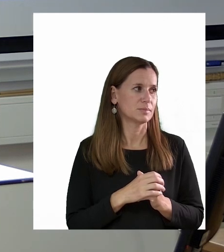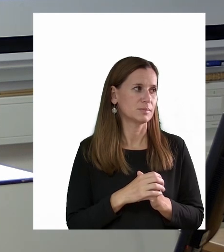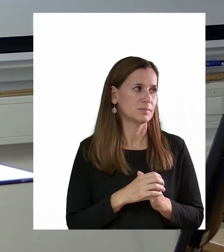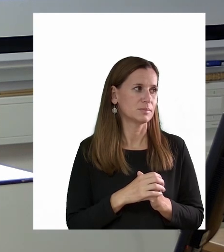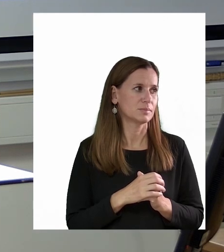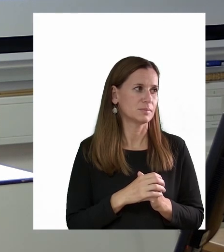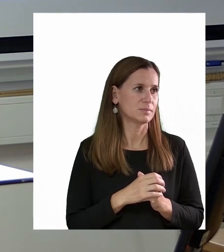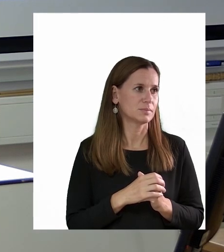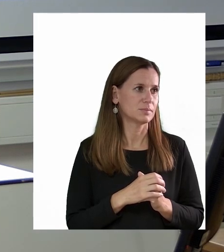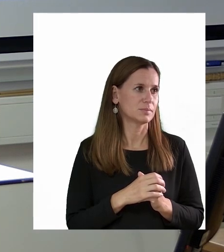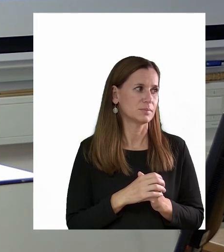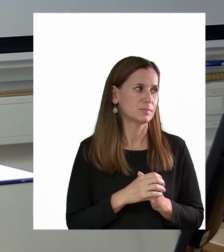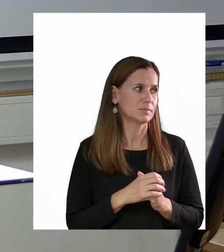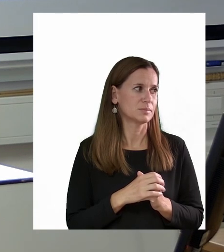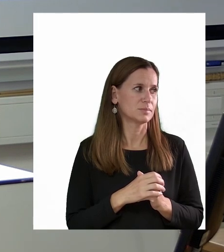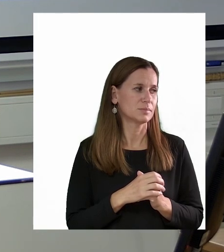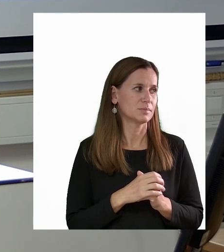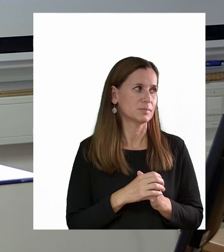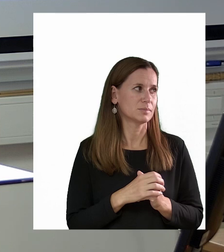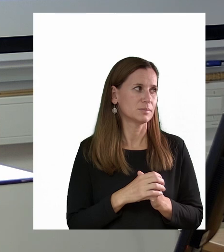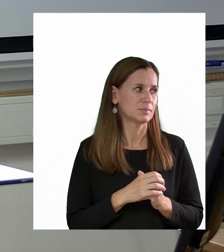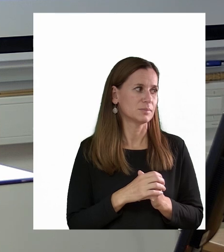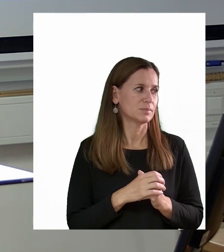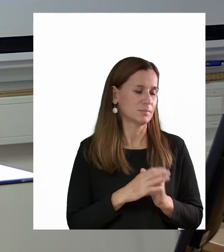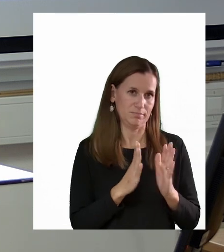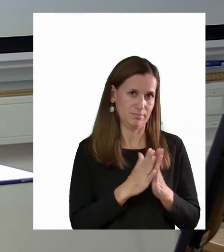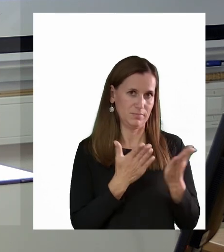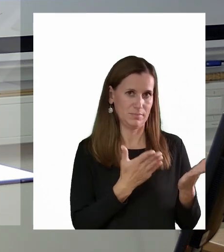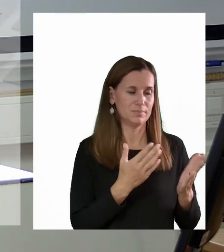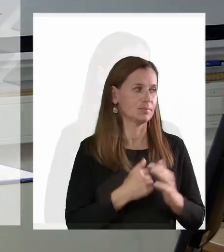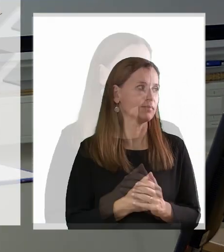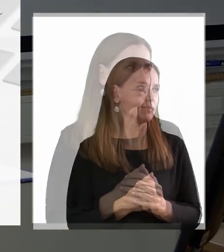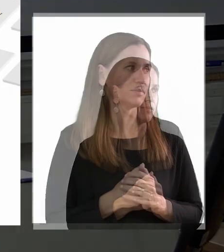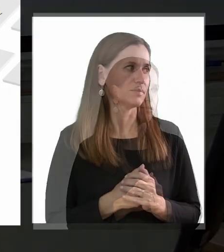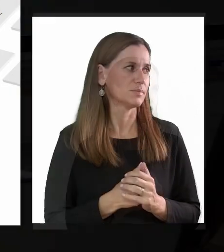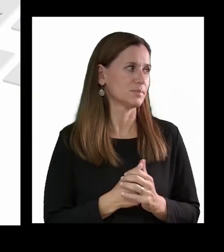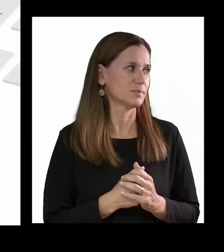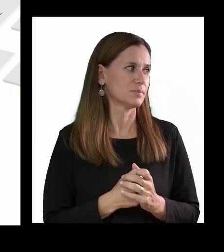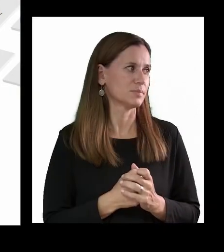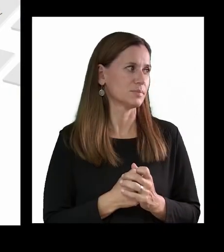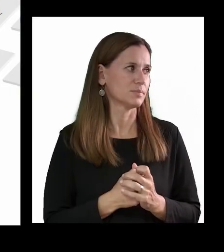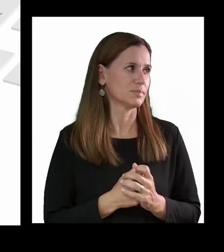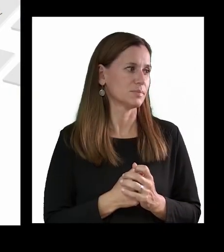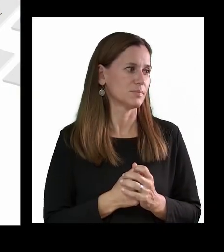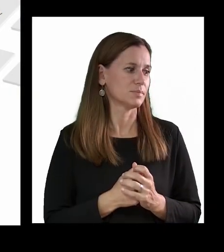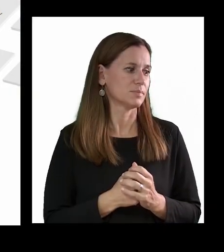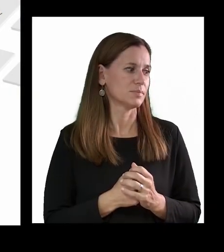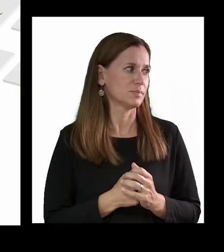Okay. So. Okay. Yeah, yeah. So please you can have that. That's like that. So as you